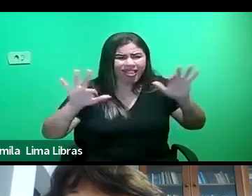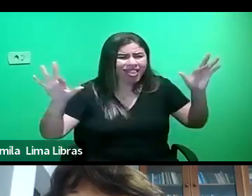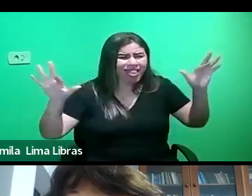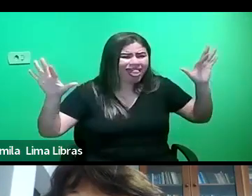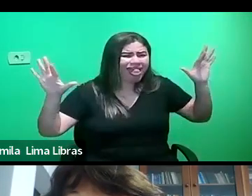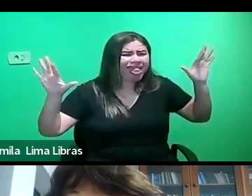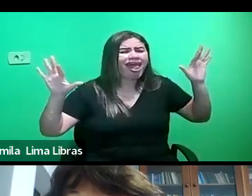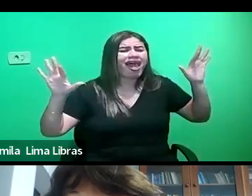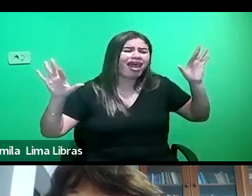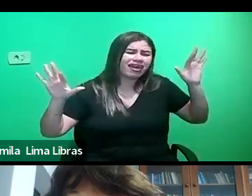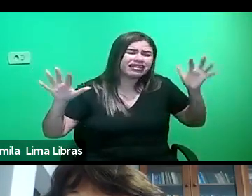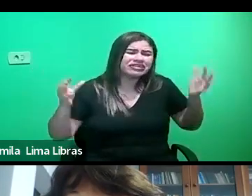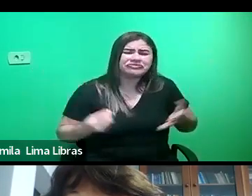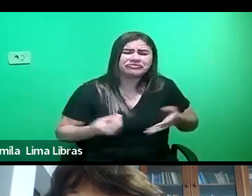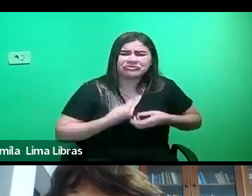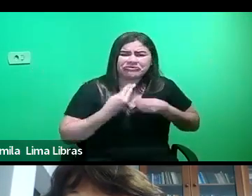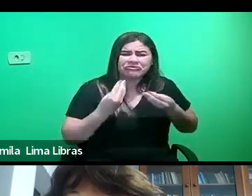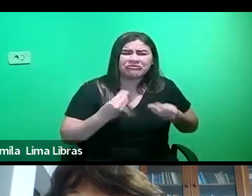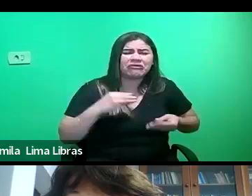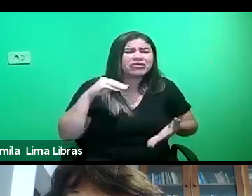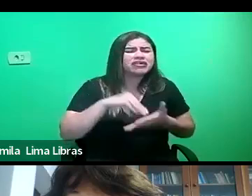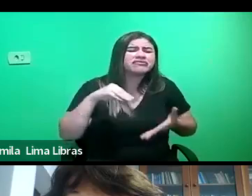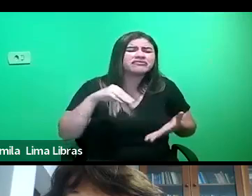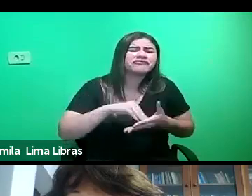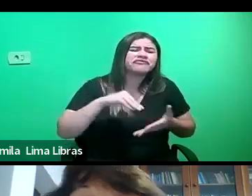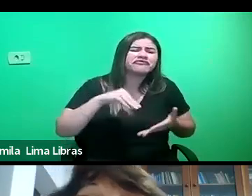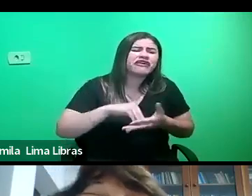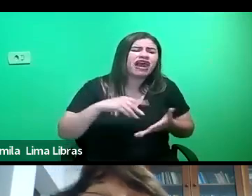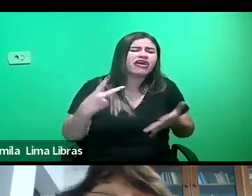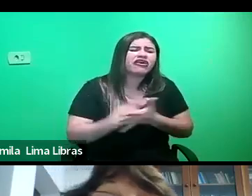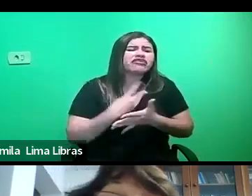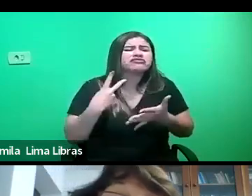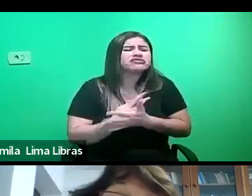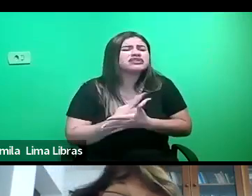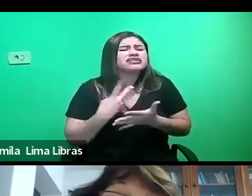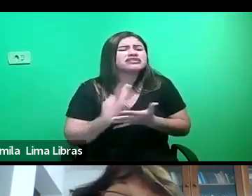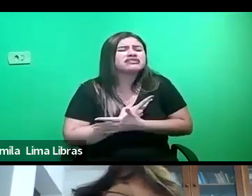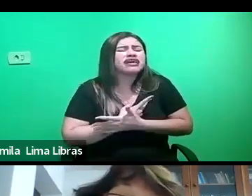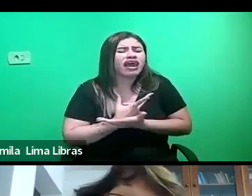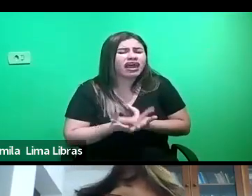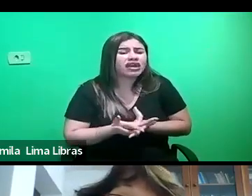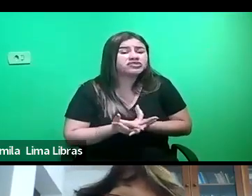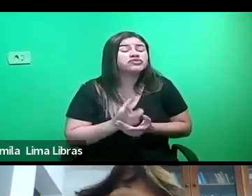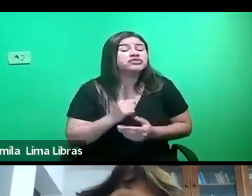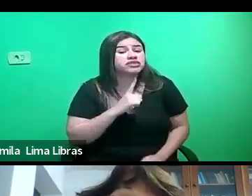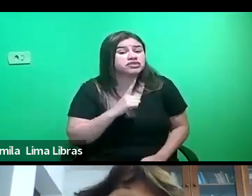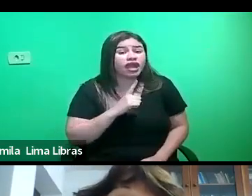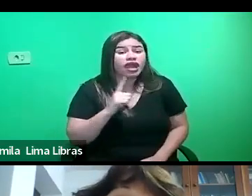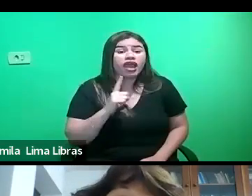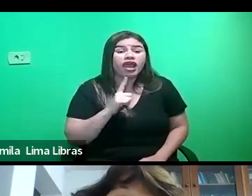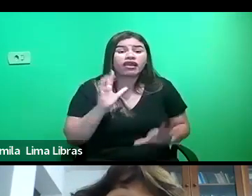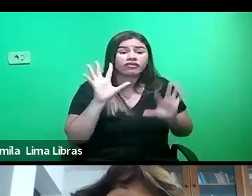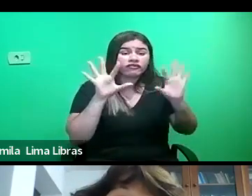and where many of our phones es es and and children are living es and and children are living in and and children are living in in in poverty nd extreme extreme poverty without resources